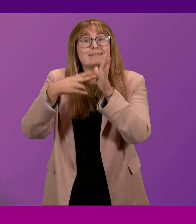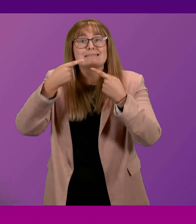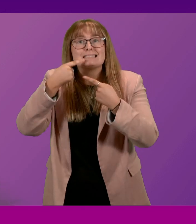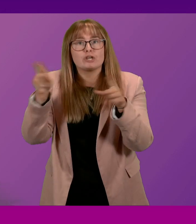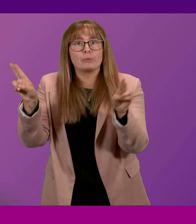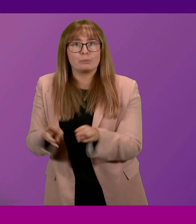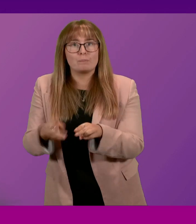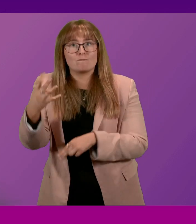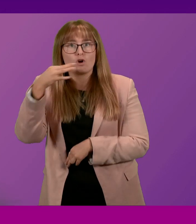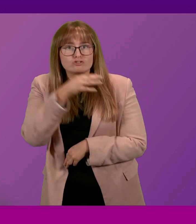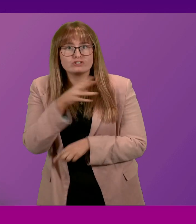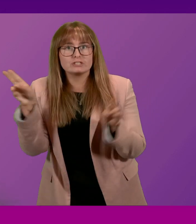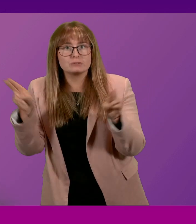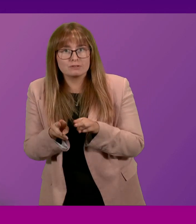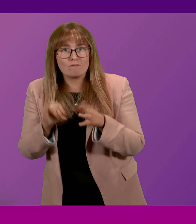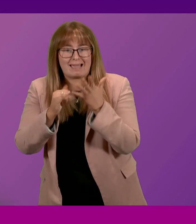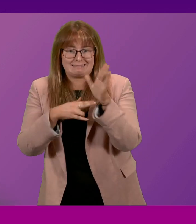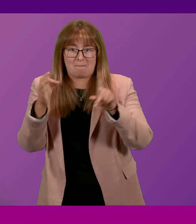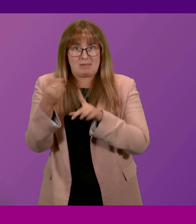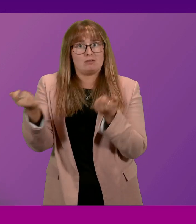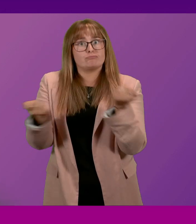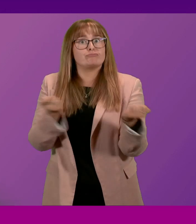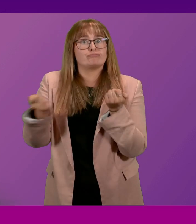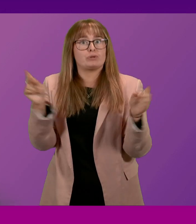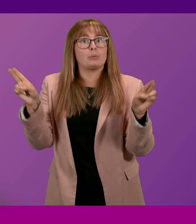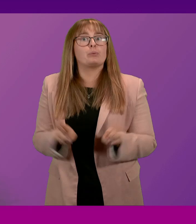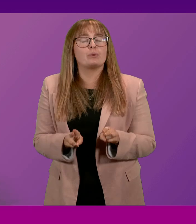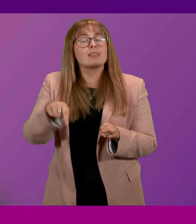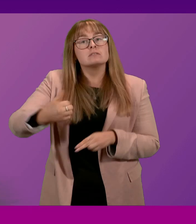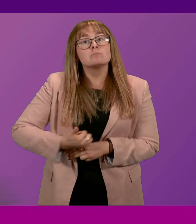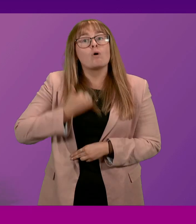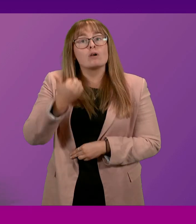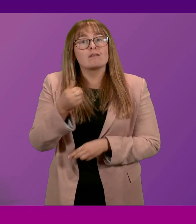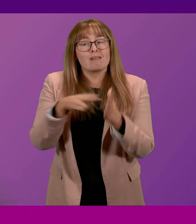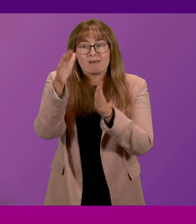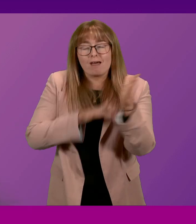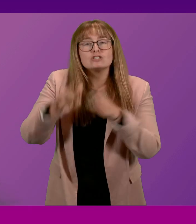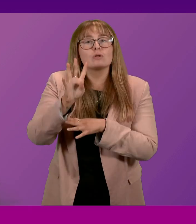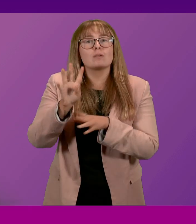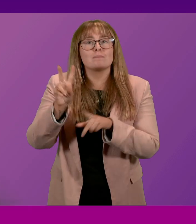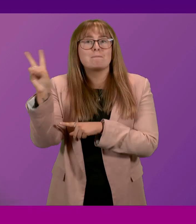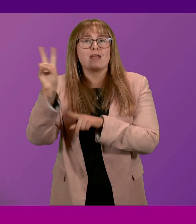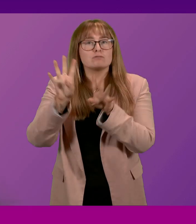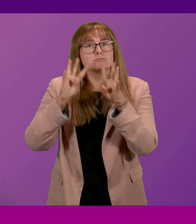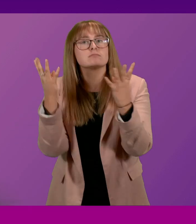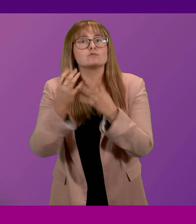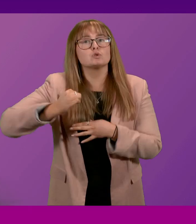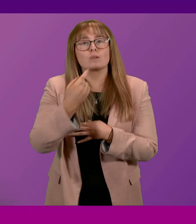400 on the Scottish National Party’s watch. The National Parent Forum of Scotland has said that “many parents” are